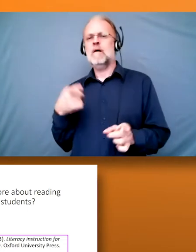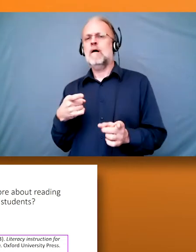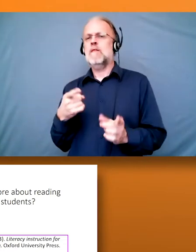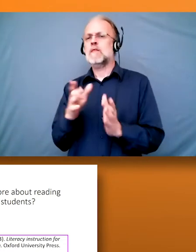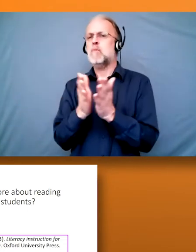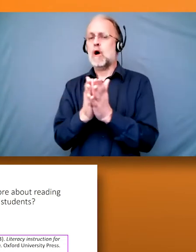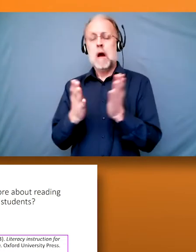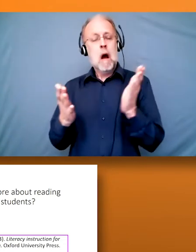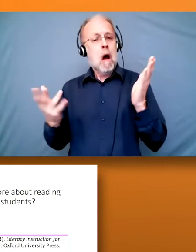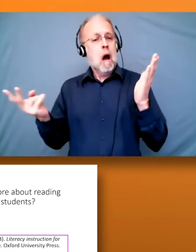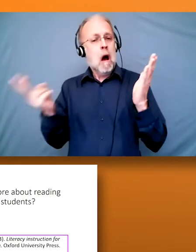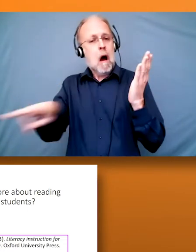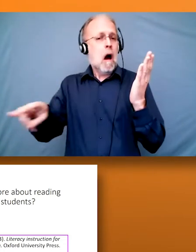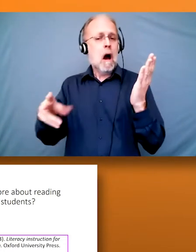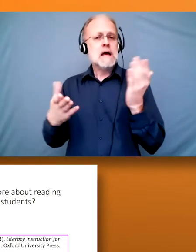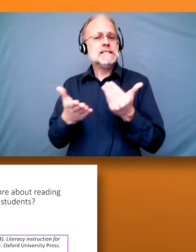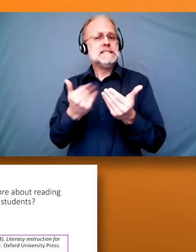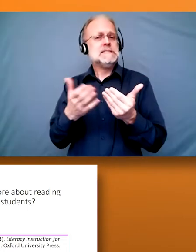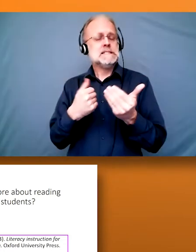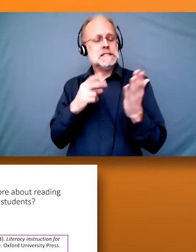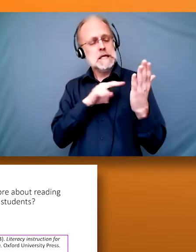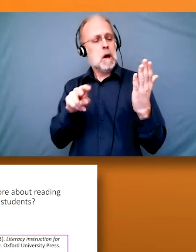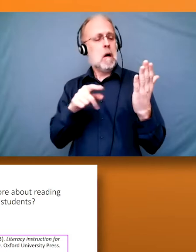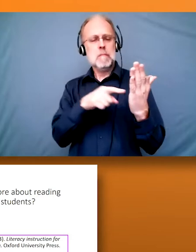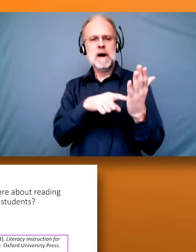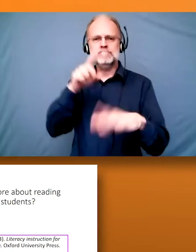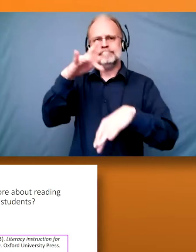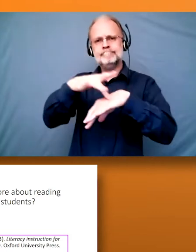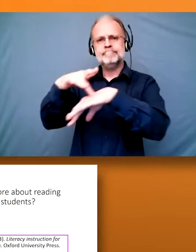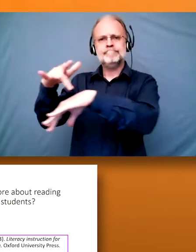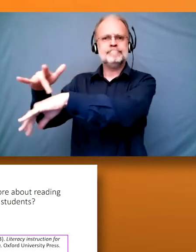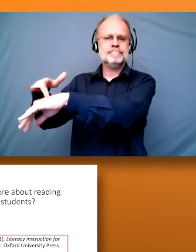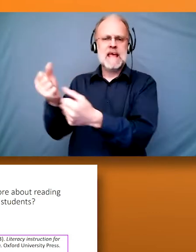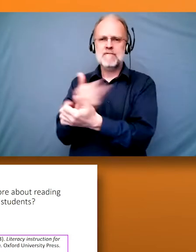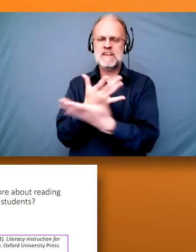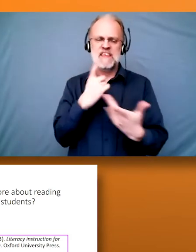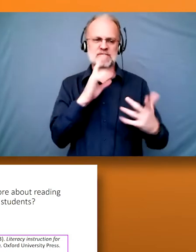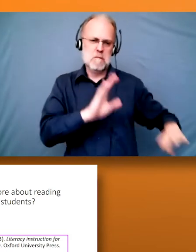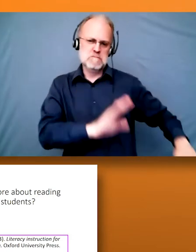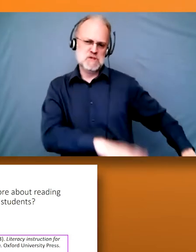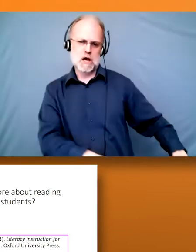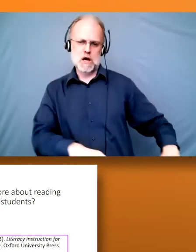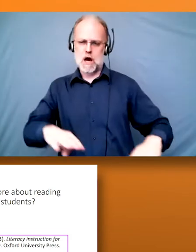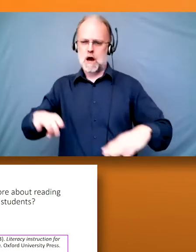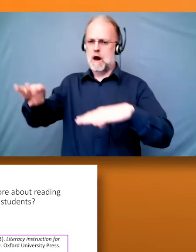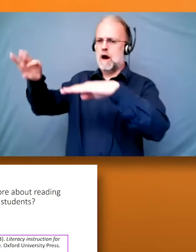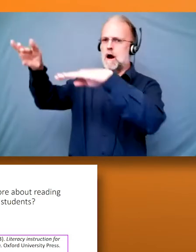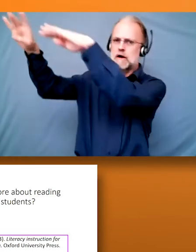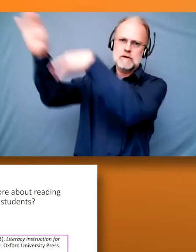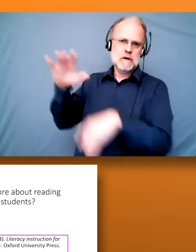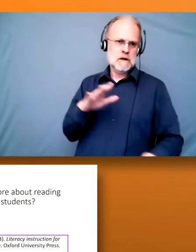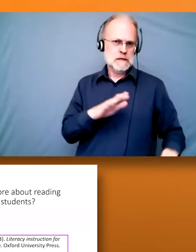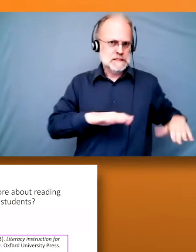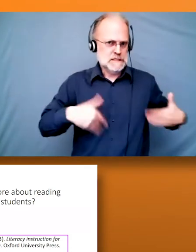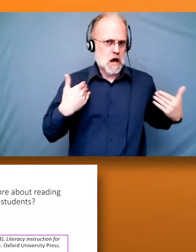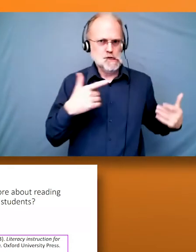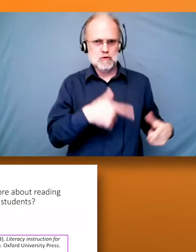This book is a pretty easy read, and it covers kind of the gamut from young children up to adolescent readers,